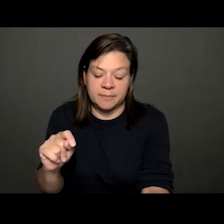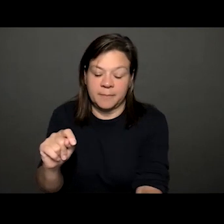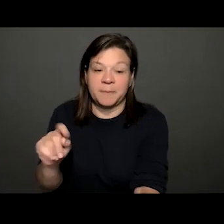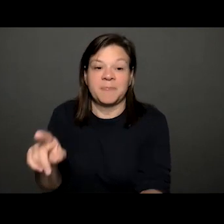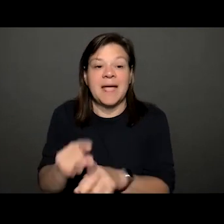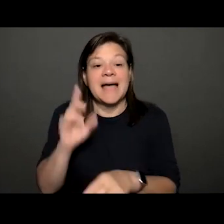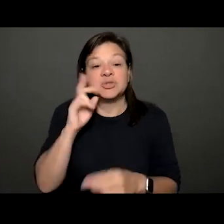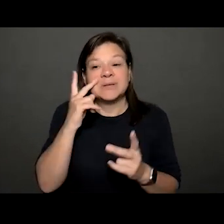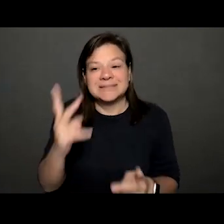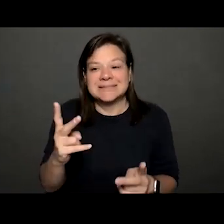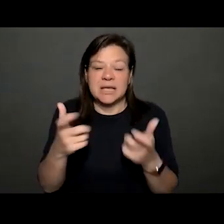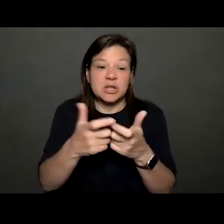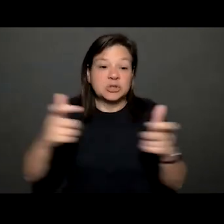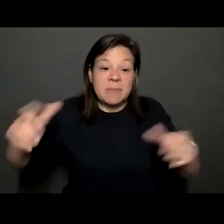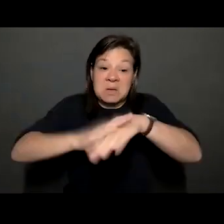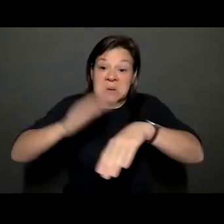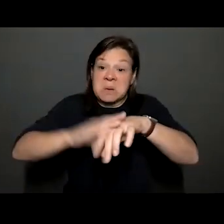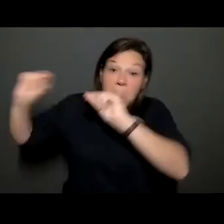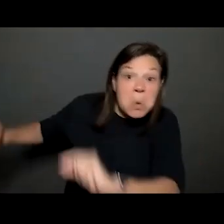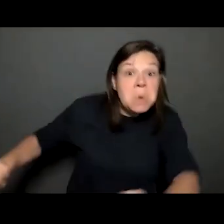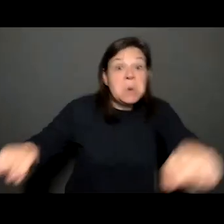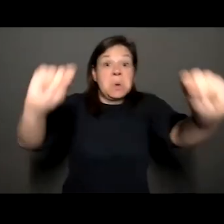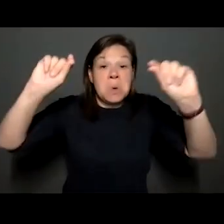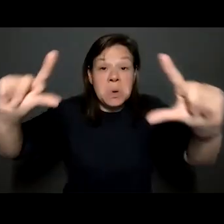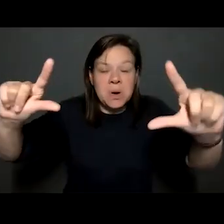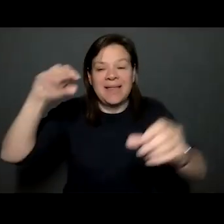FEATURE IS IN BETA AND IT'S SUBJECT TO OUR BETA TERMS.